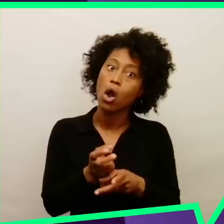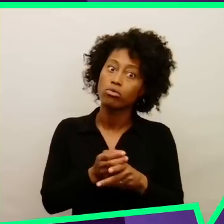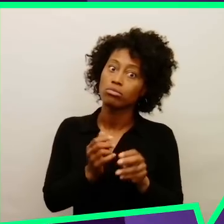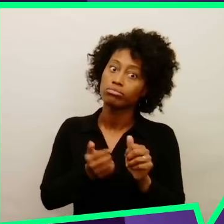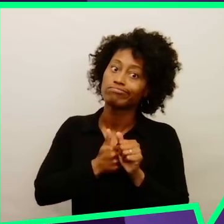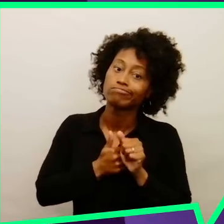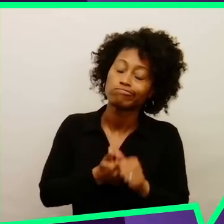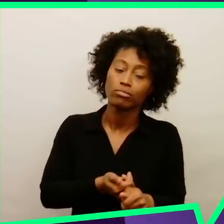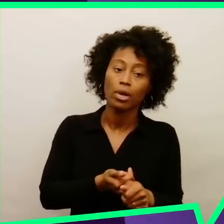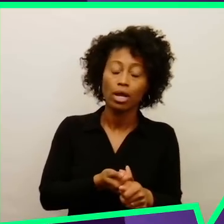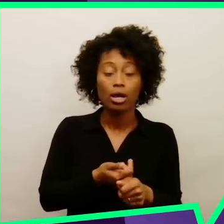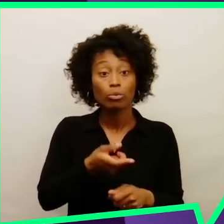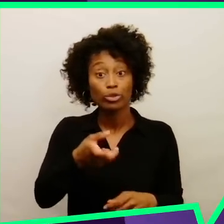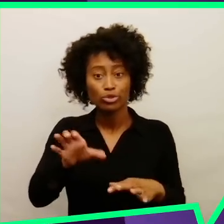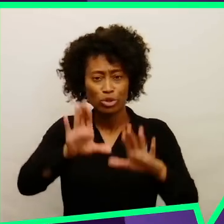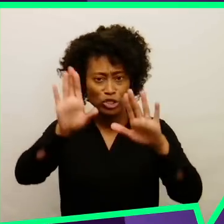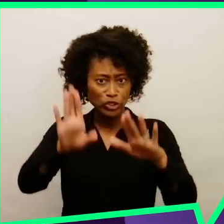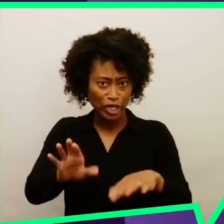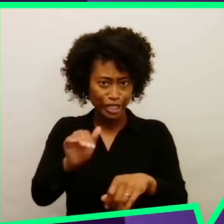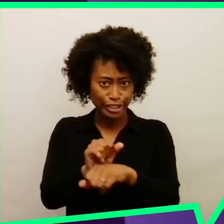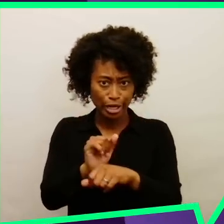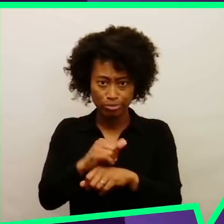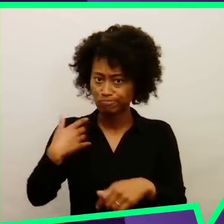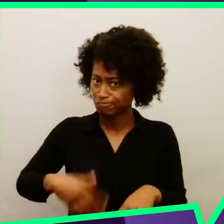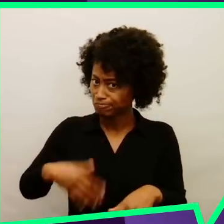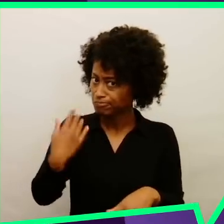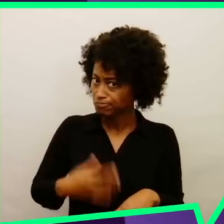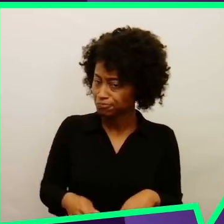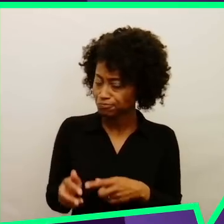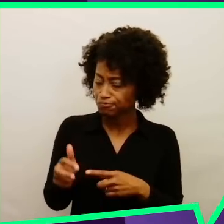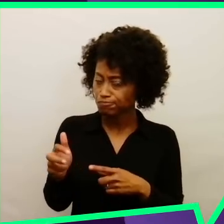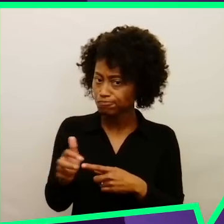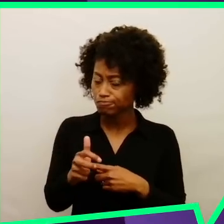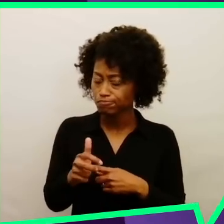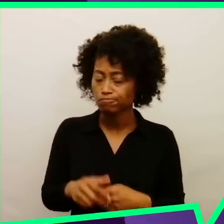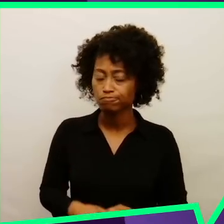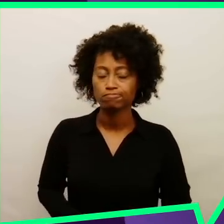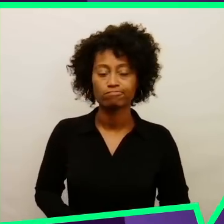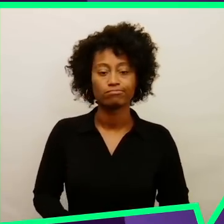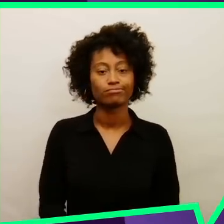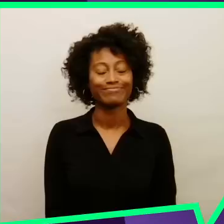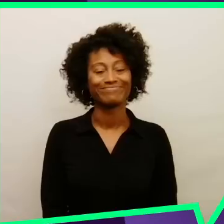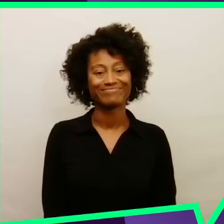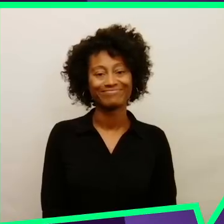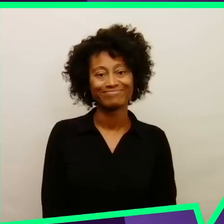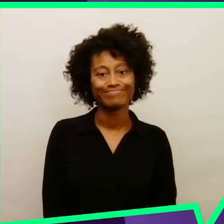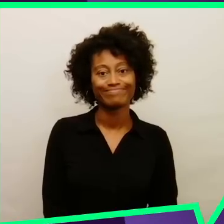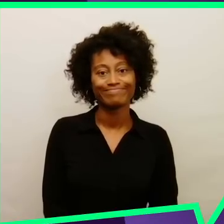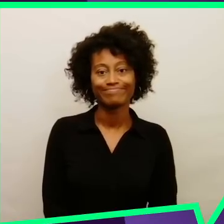So they're doing a great job all things considered here, for sure. [ENGINES ROARING]